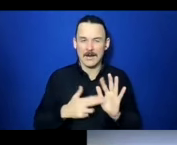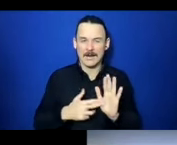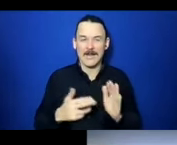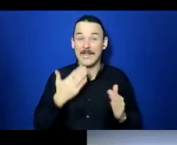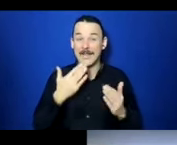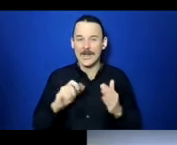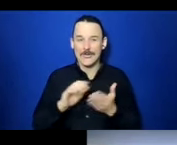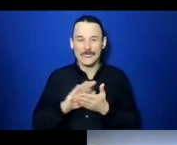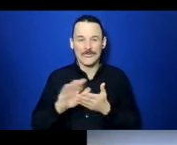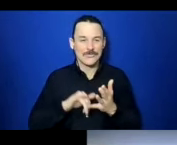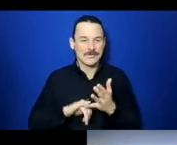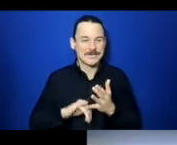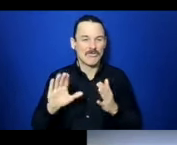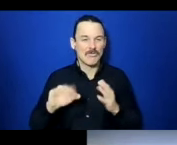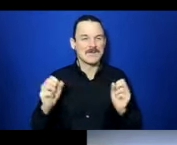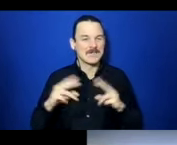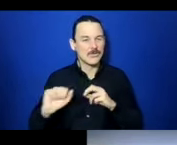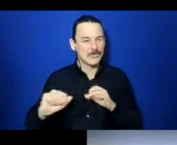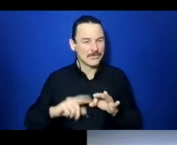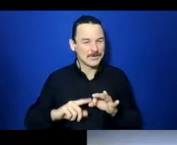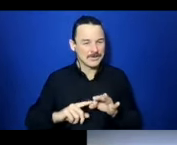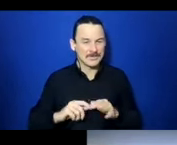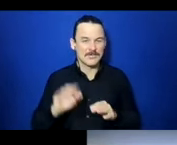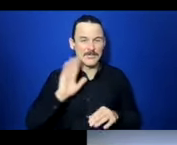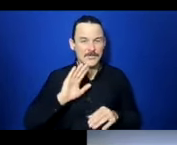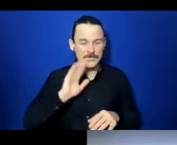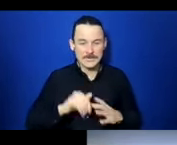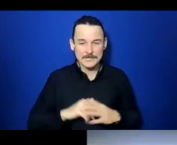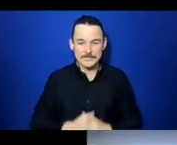Chris from Sydney, who asked that question before. Got another question that's come through here.